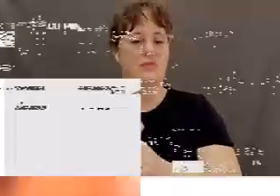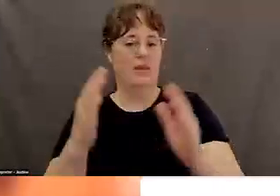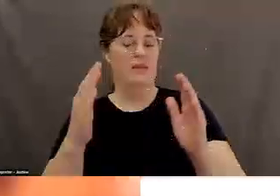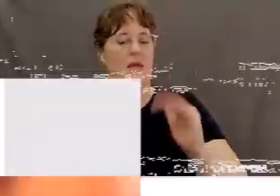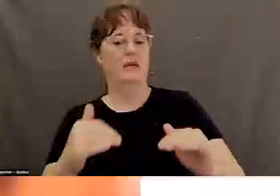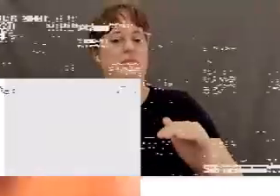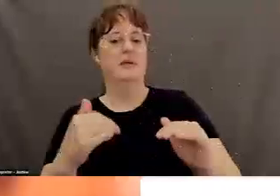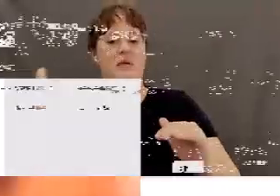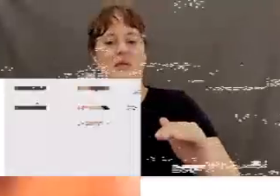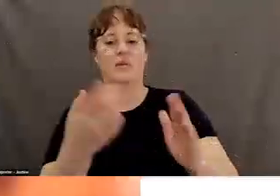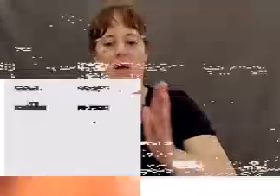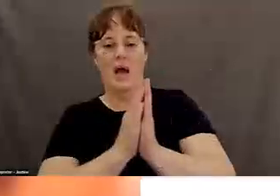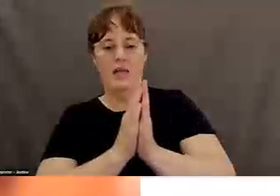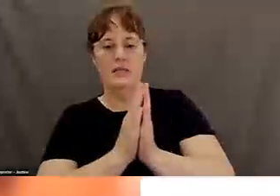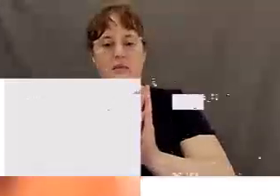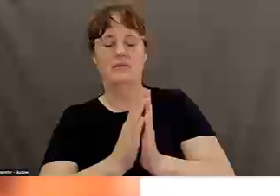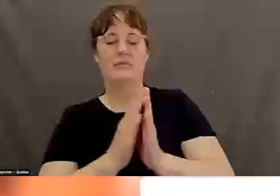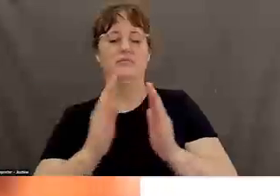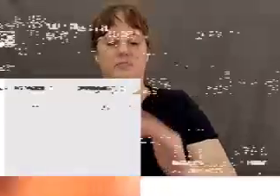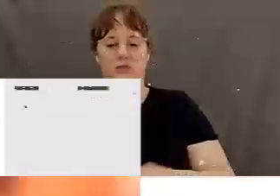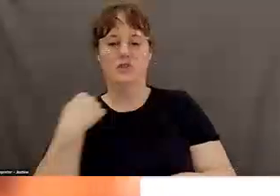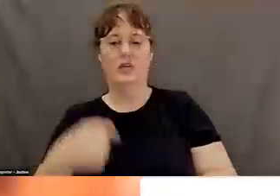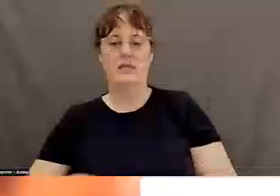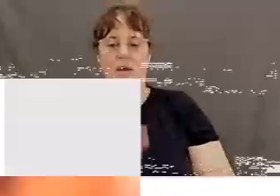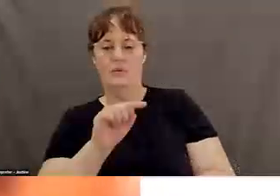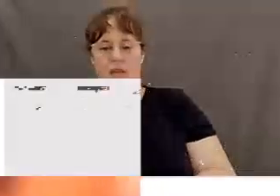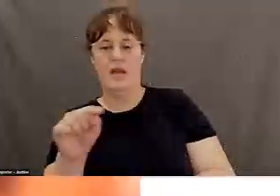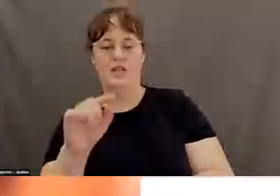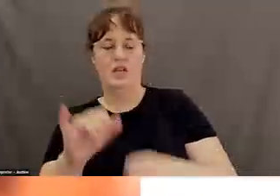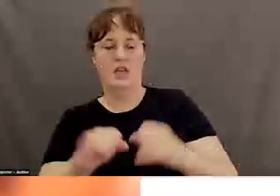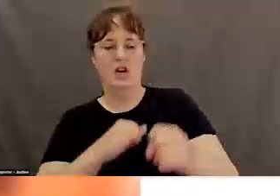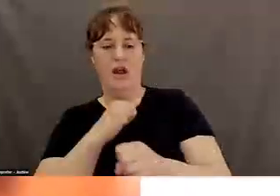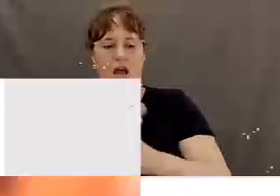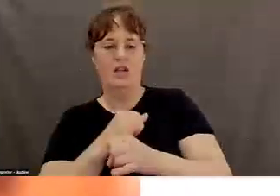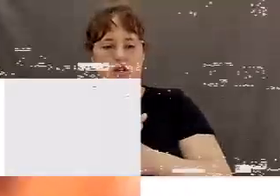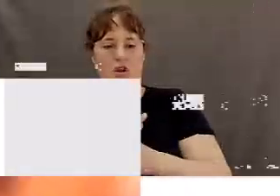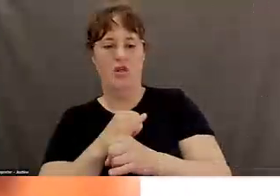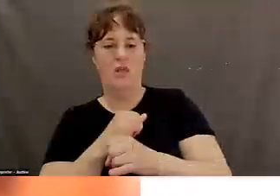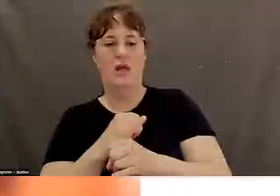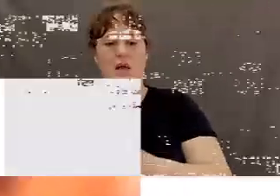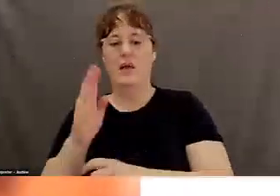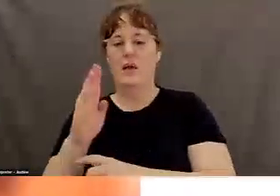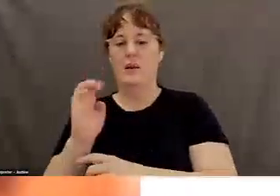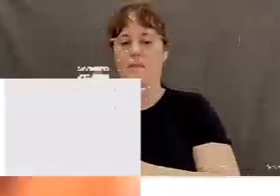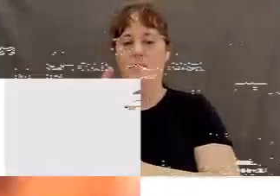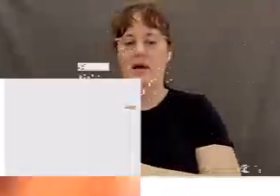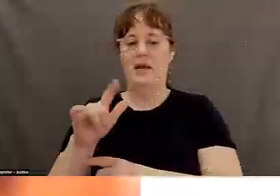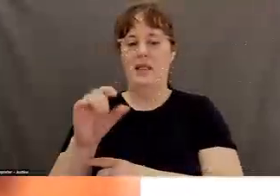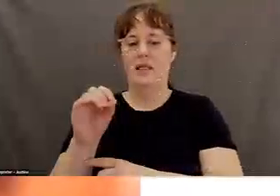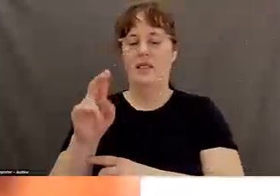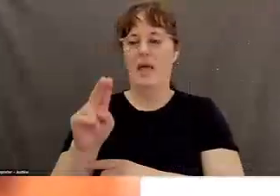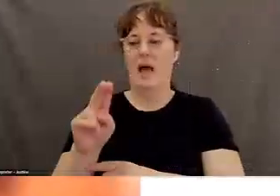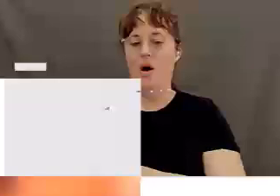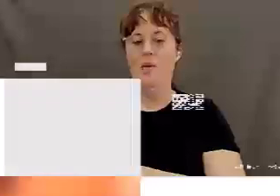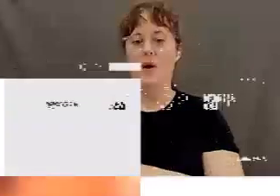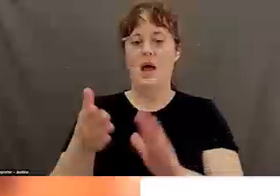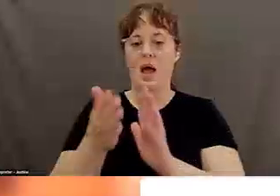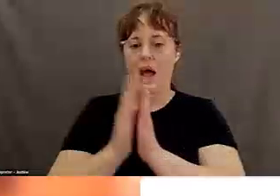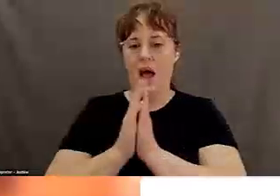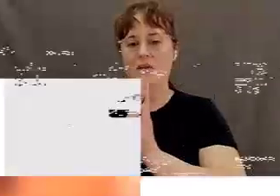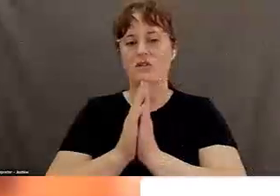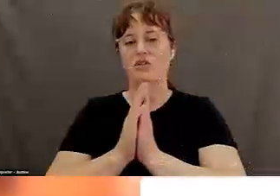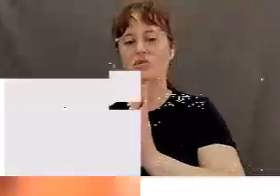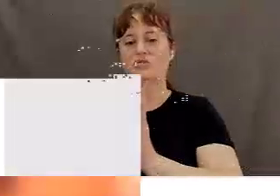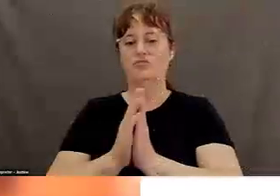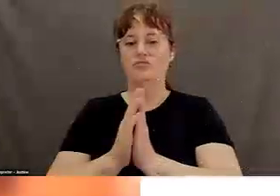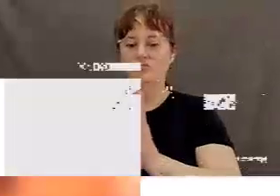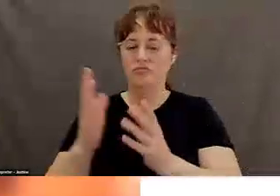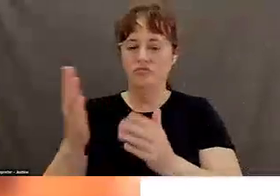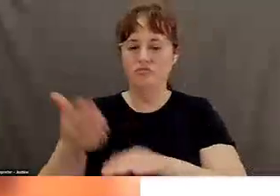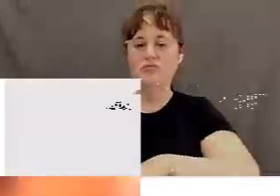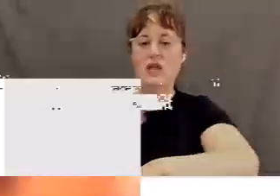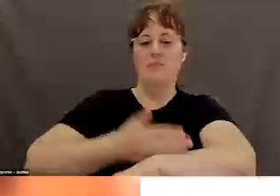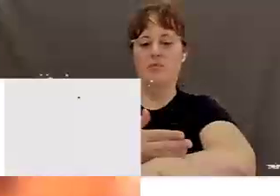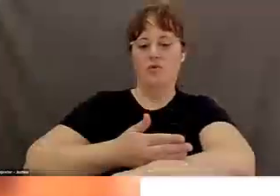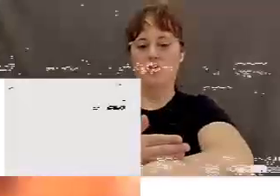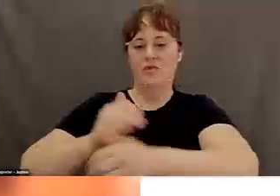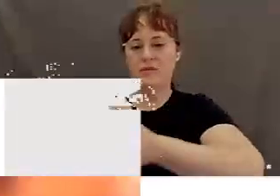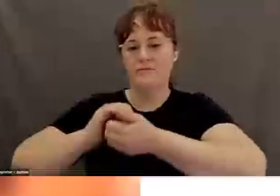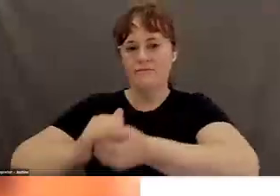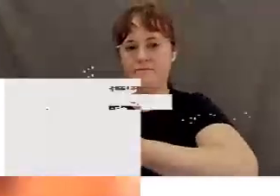Boardroom: the Chinatown-International District Station, from Betty Lau, asking the board to improve community engagement by collaborating with the Chinatown International District Vision Advisory Group.